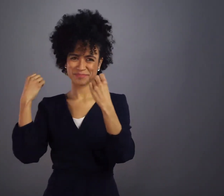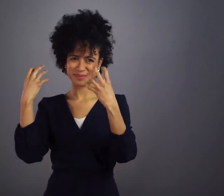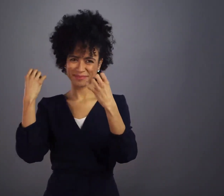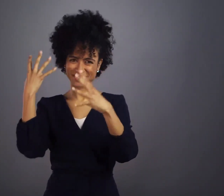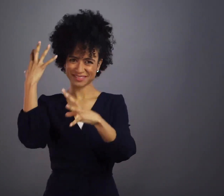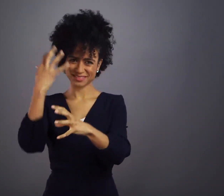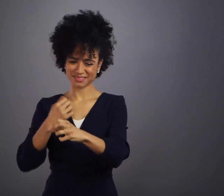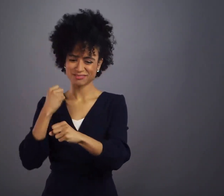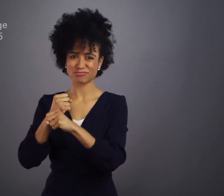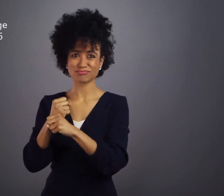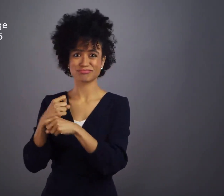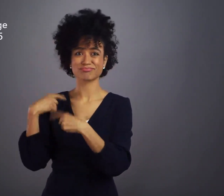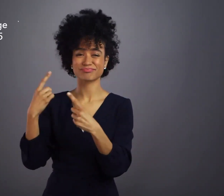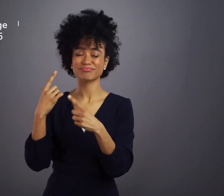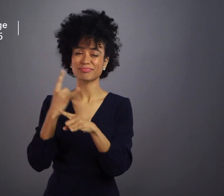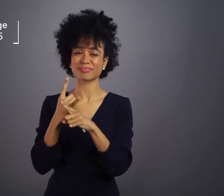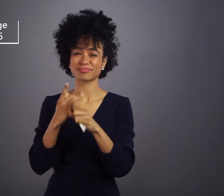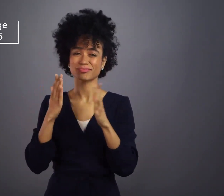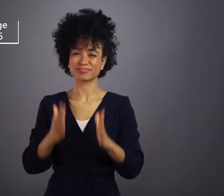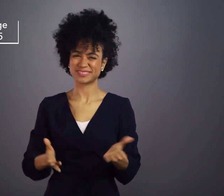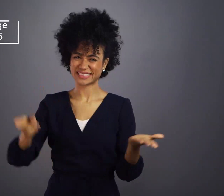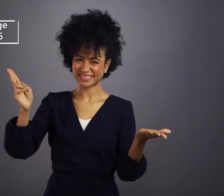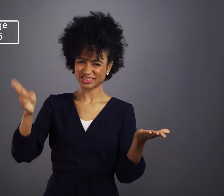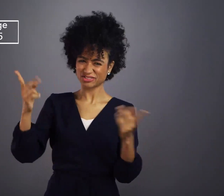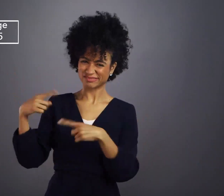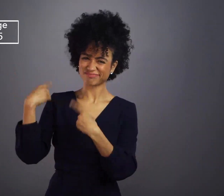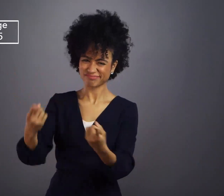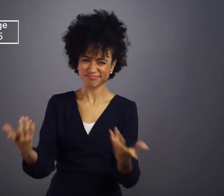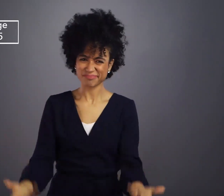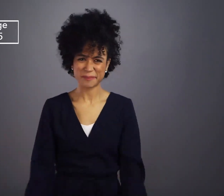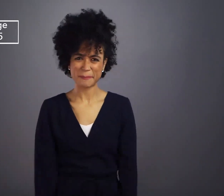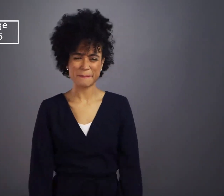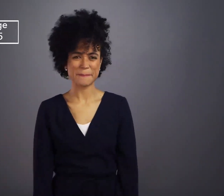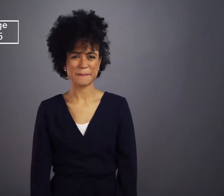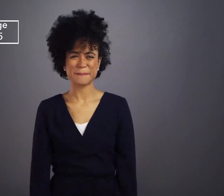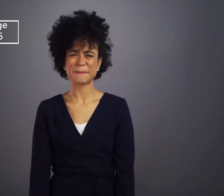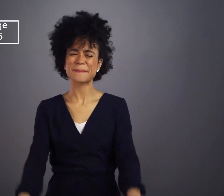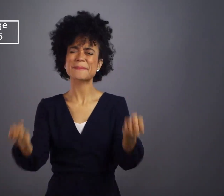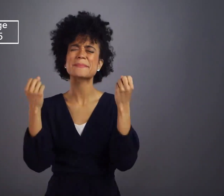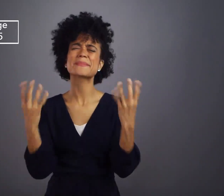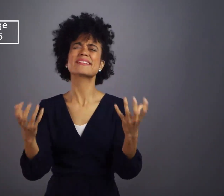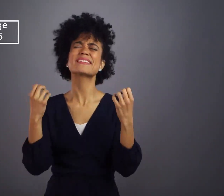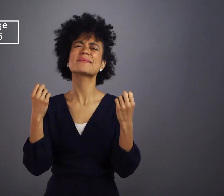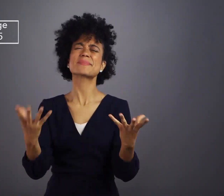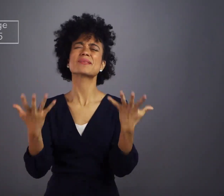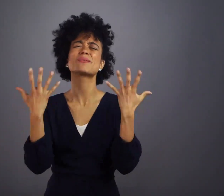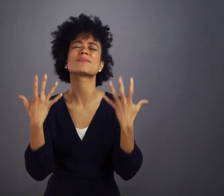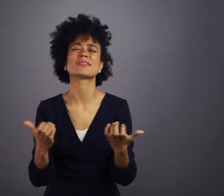But for the grace of God, there would have been thousands more convincing demonstrations.